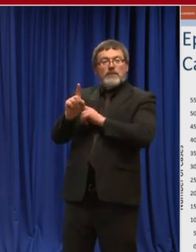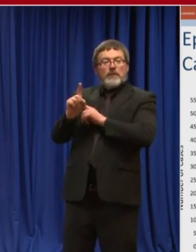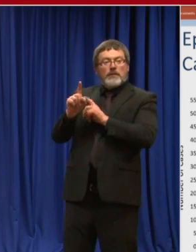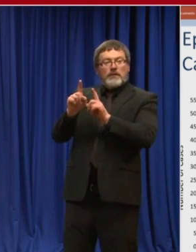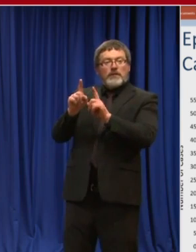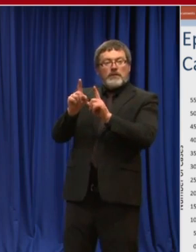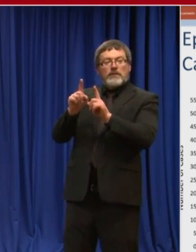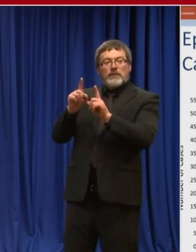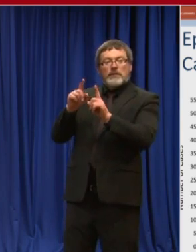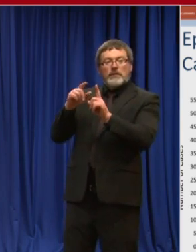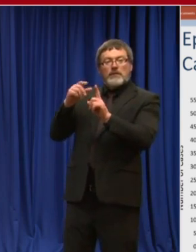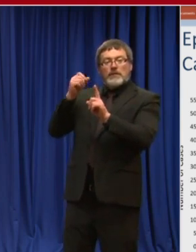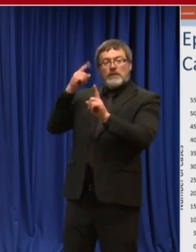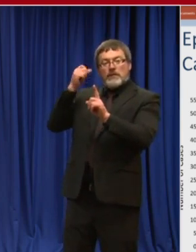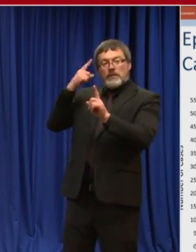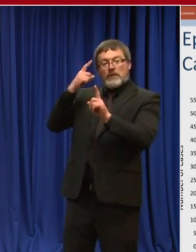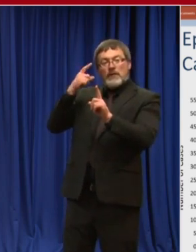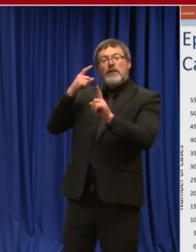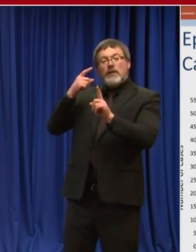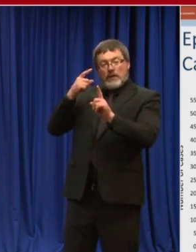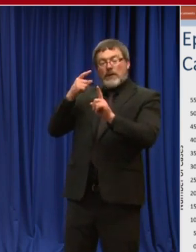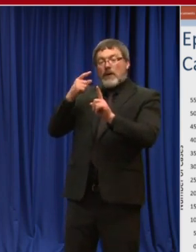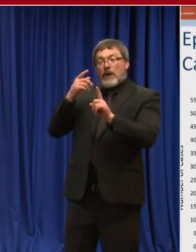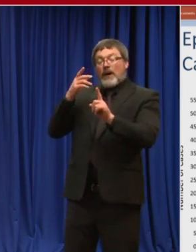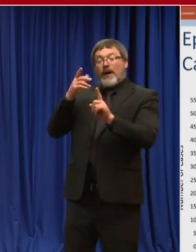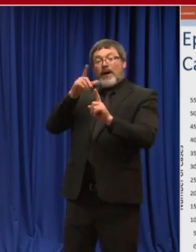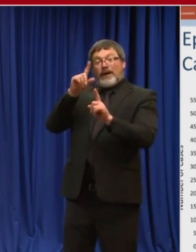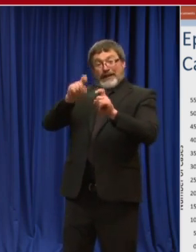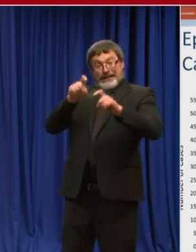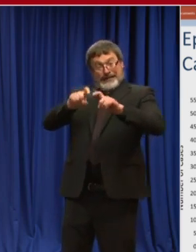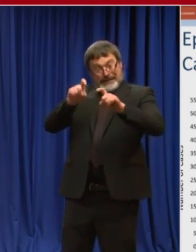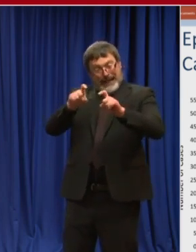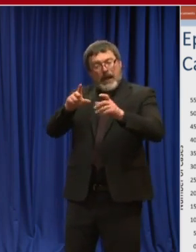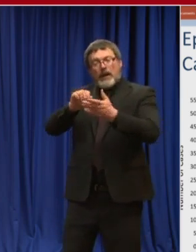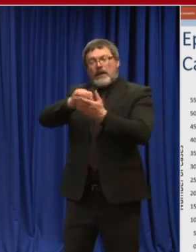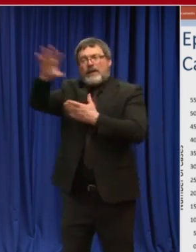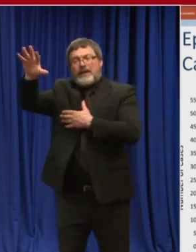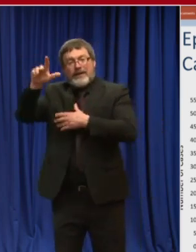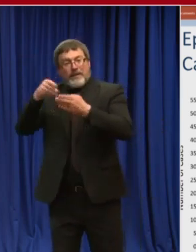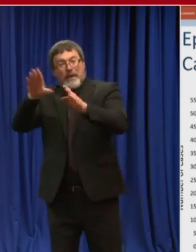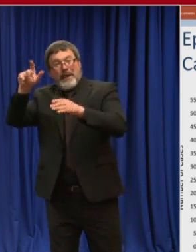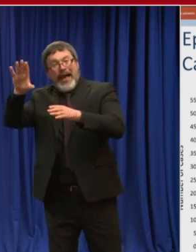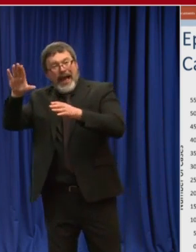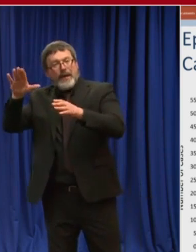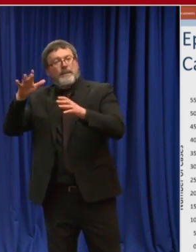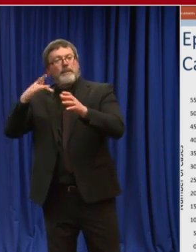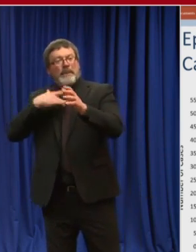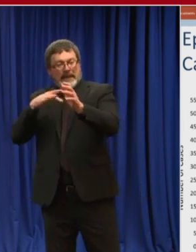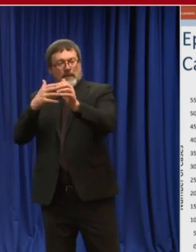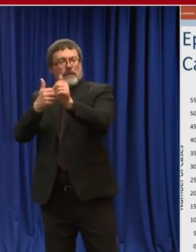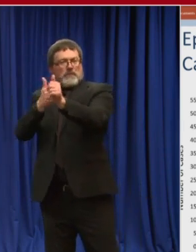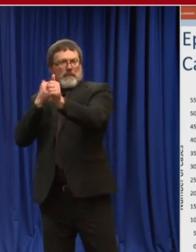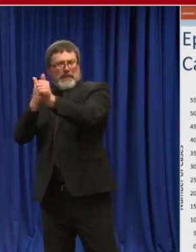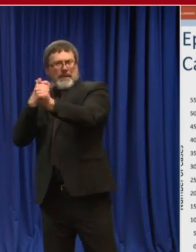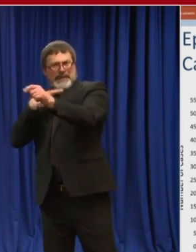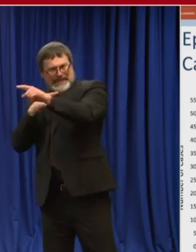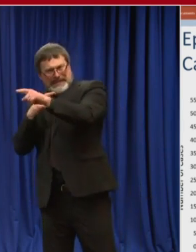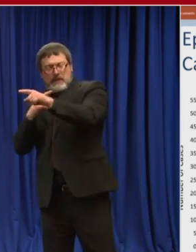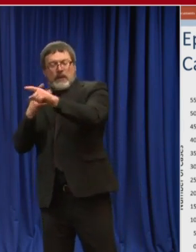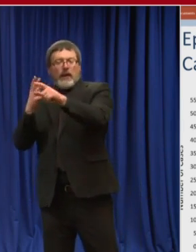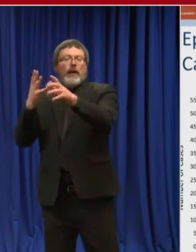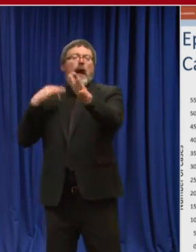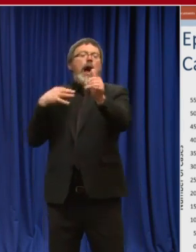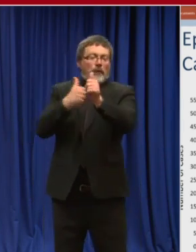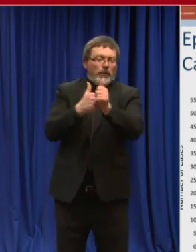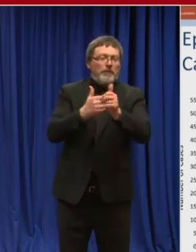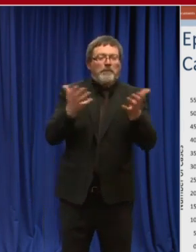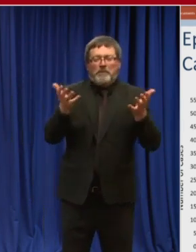WE’RE ALSO CLEARING OUT THE BACKLOG OF SOME OF THE TESTING THAT THAT WE HAD DONE.